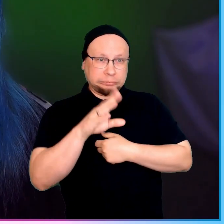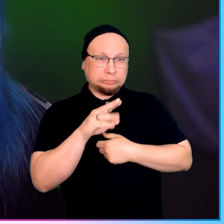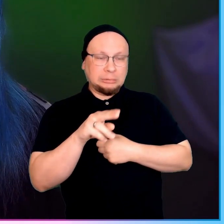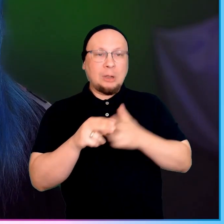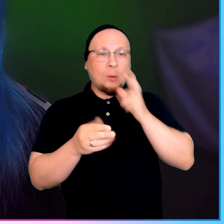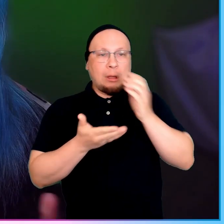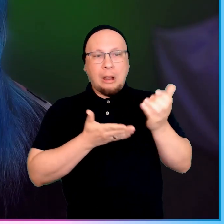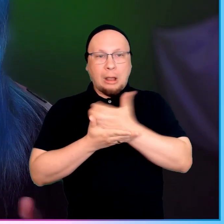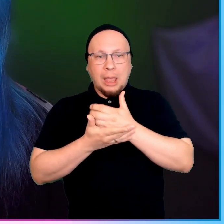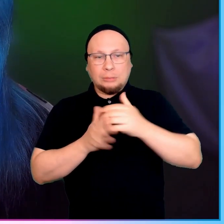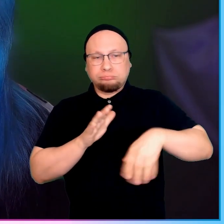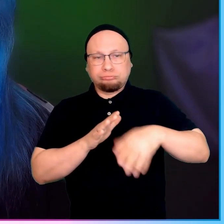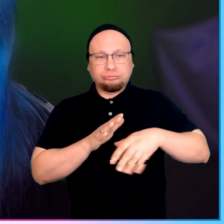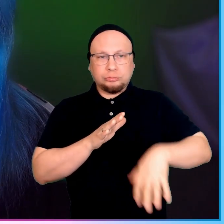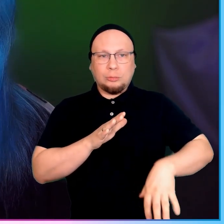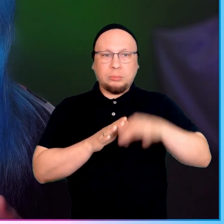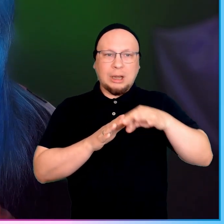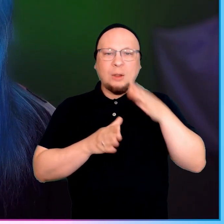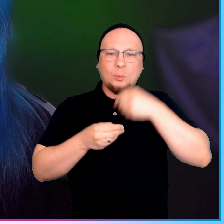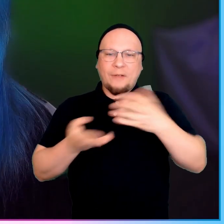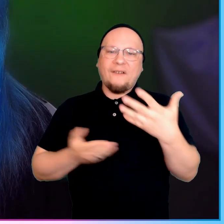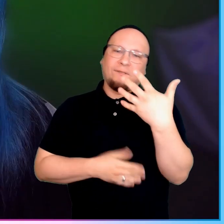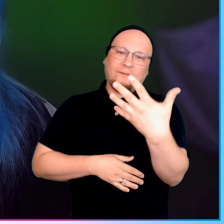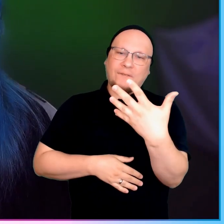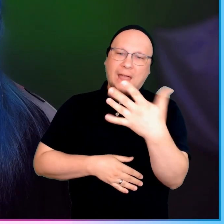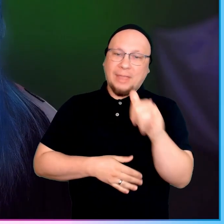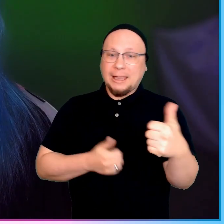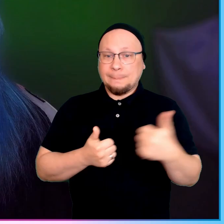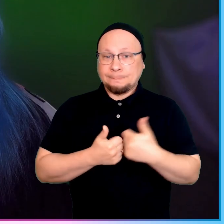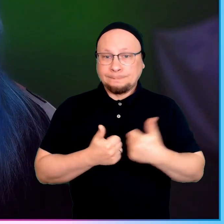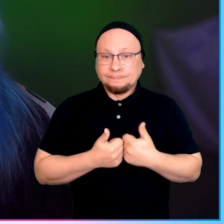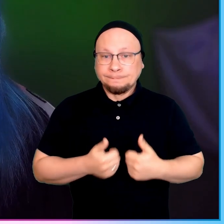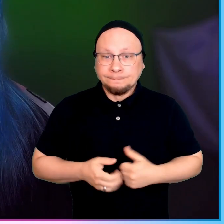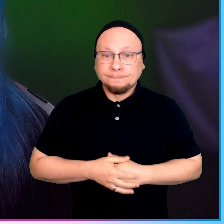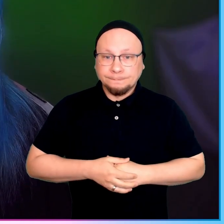drawing to maybe win a copy of Rainbow Billy: The Curse of the Leviathan.